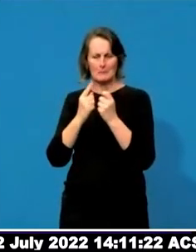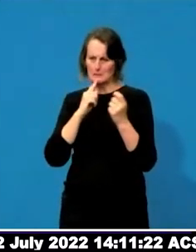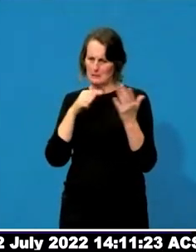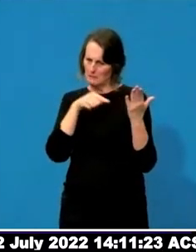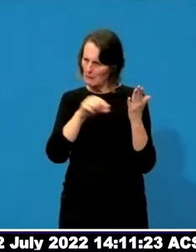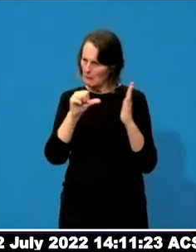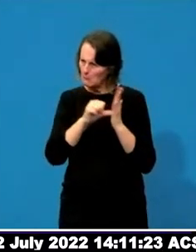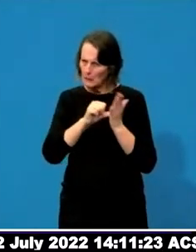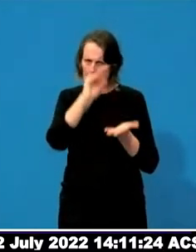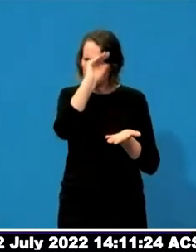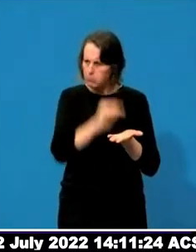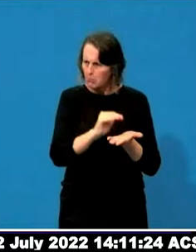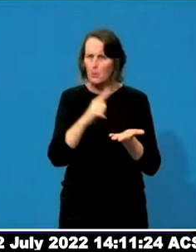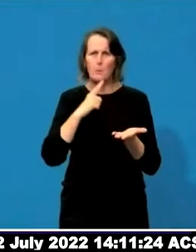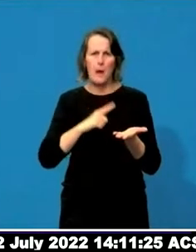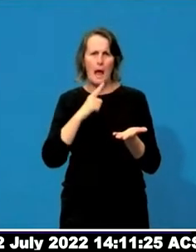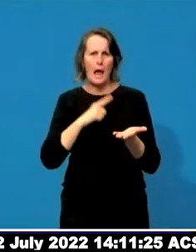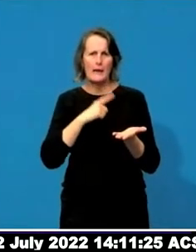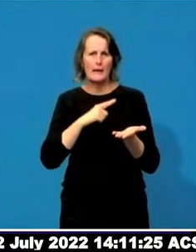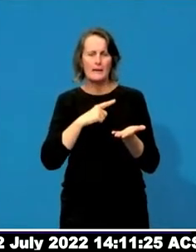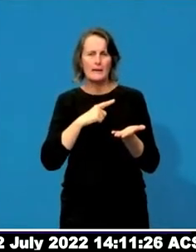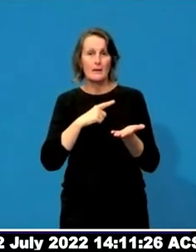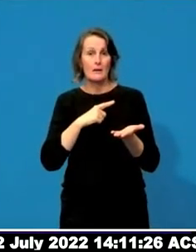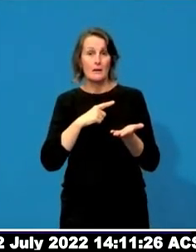We wouldn't have participated in this process if we thought